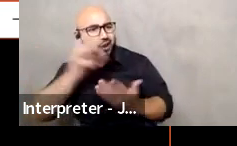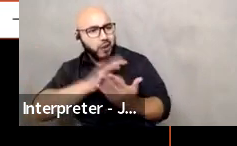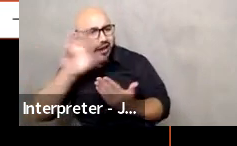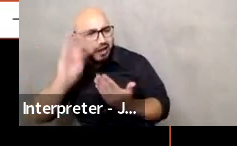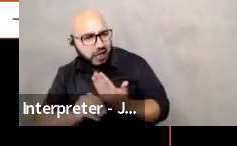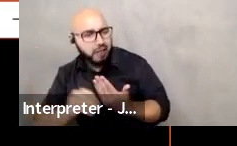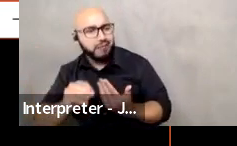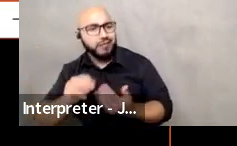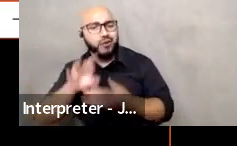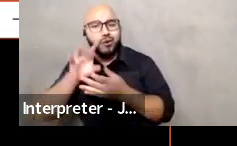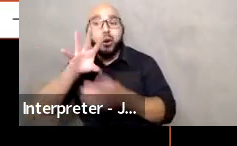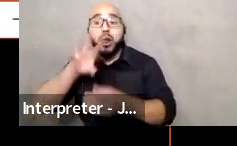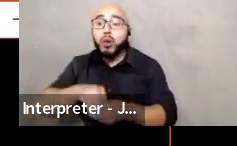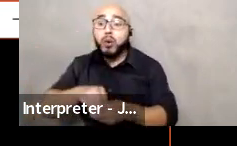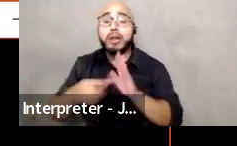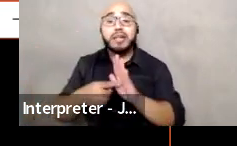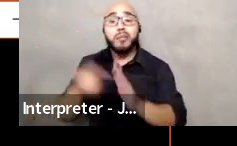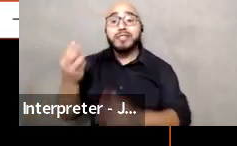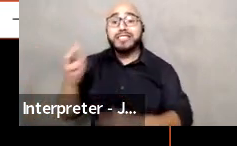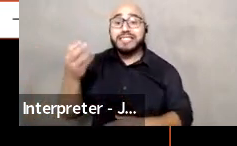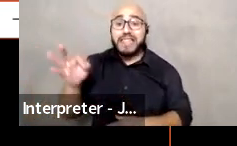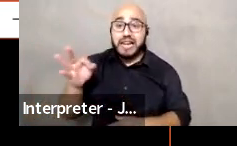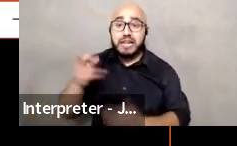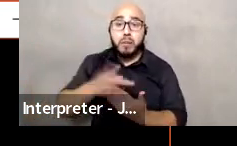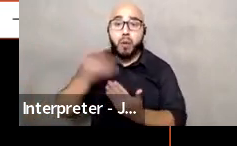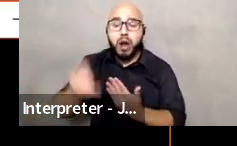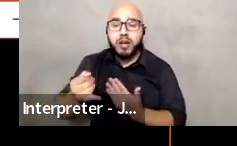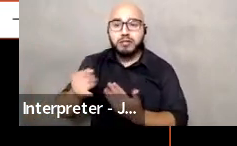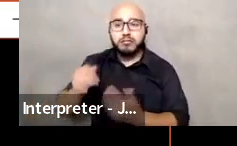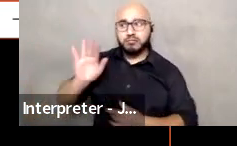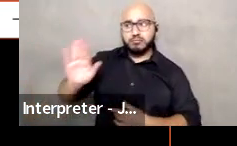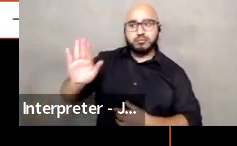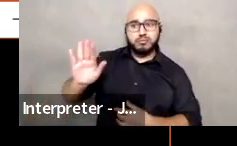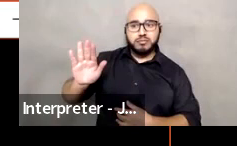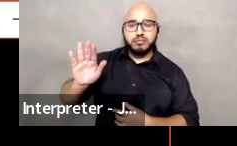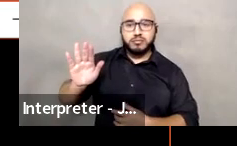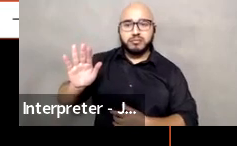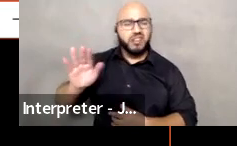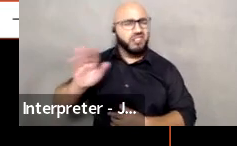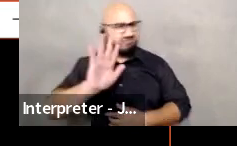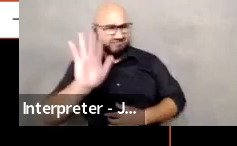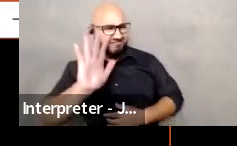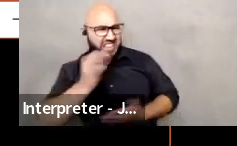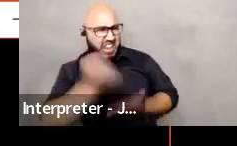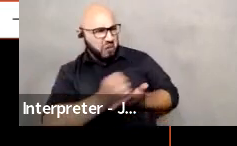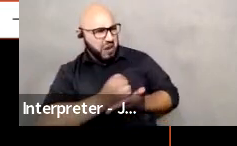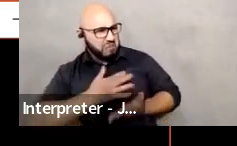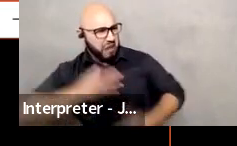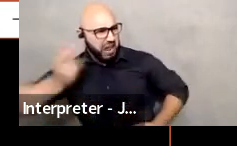Like the 16. 19 project are. Actually attempts to. Erase history that they are part of a.